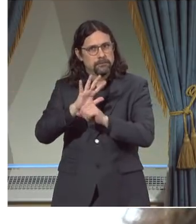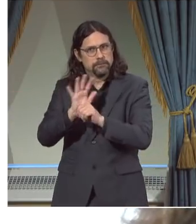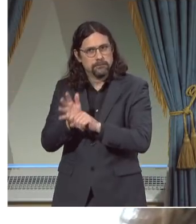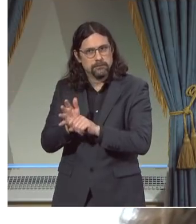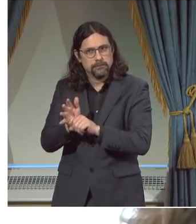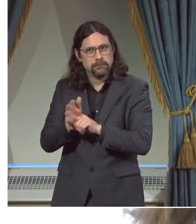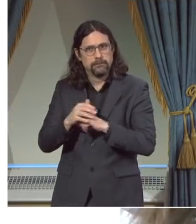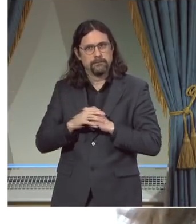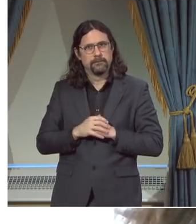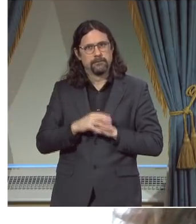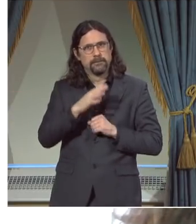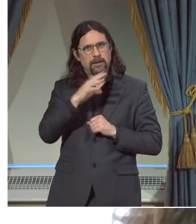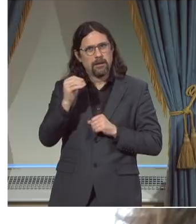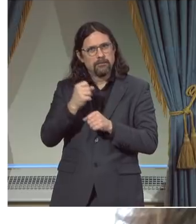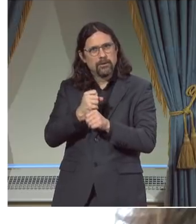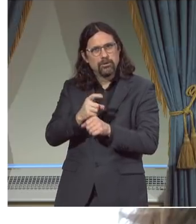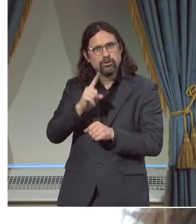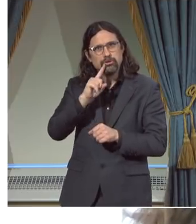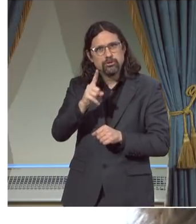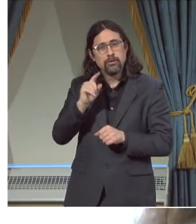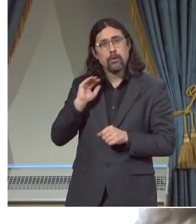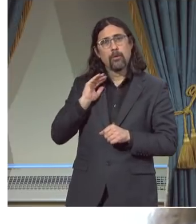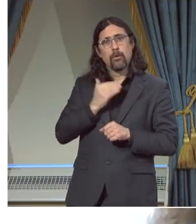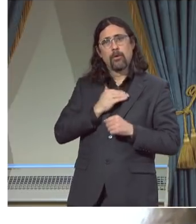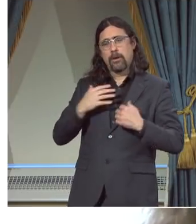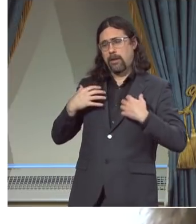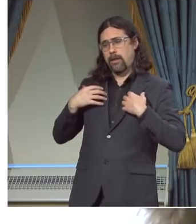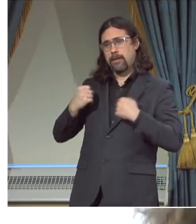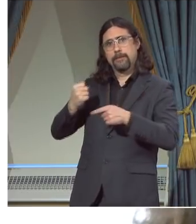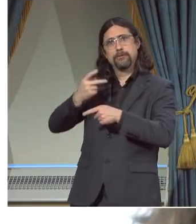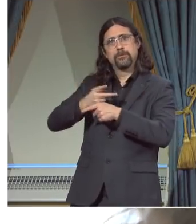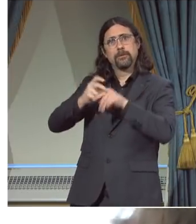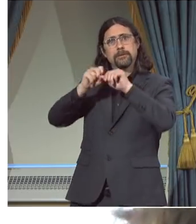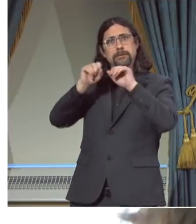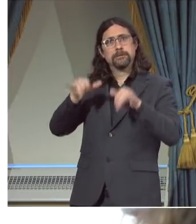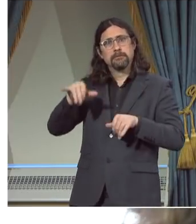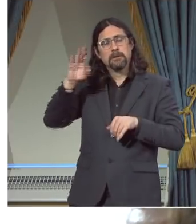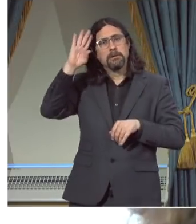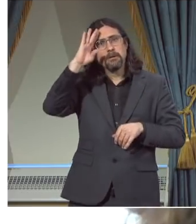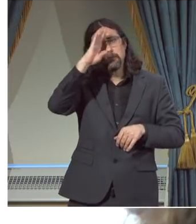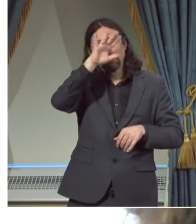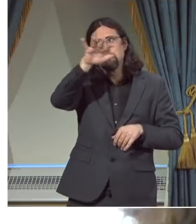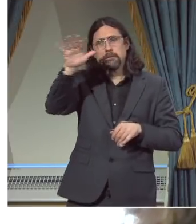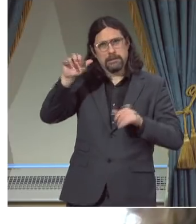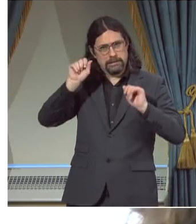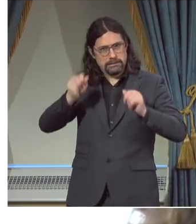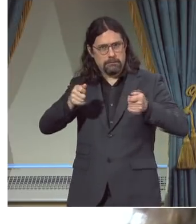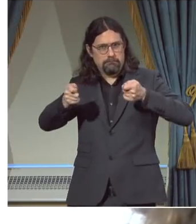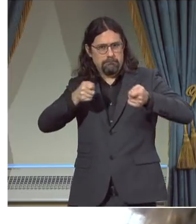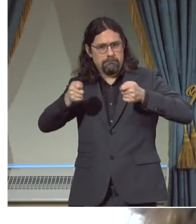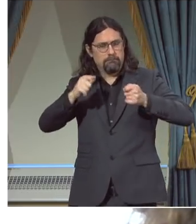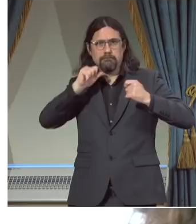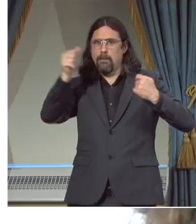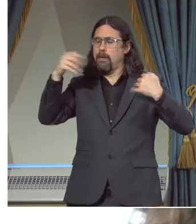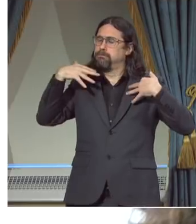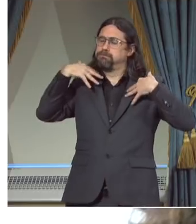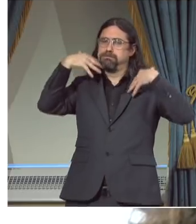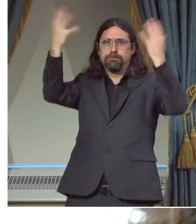THE HEALTH CARE THAT'S BEEN AN OPPOURTITNY TO ABSORB THE NUMBER OF INDIVIDUALS